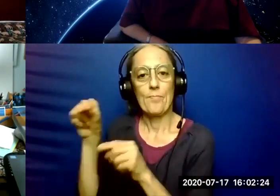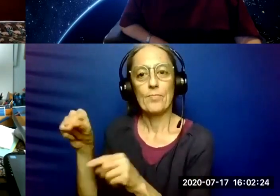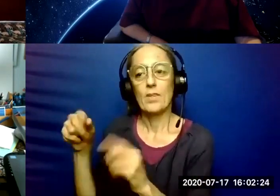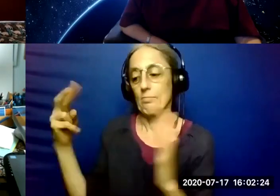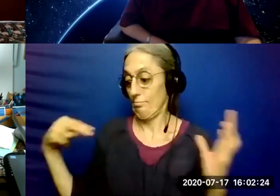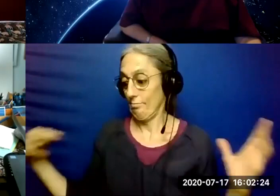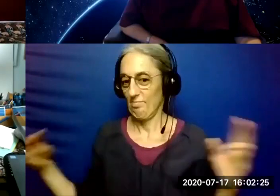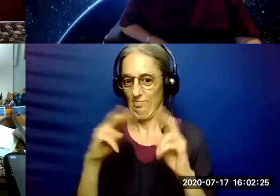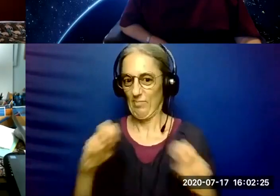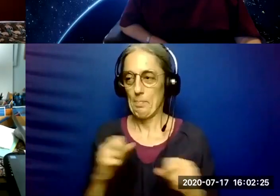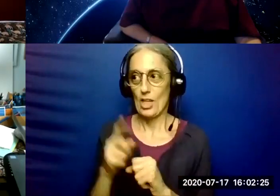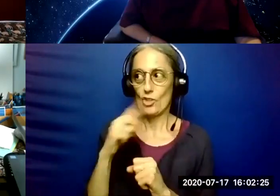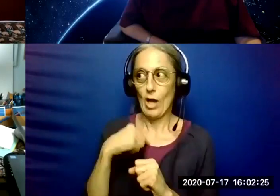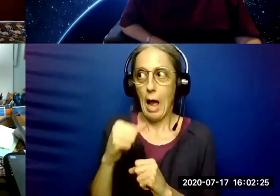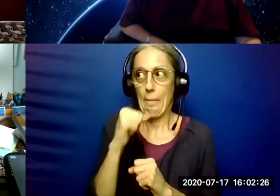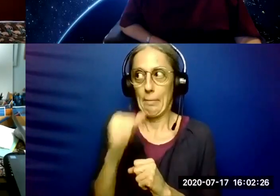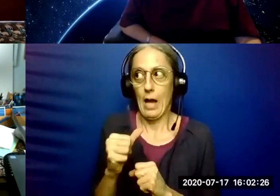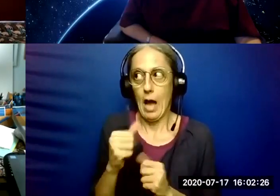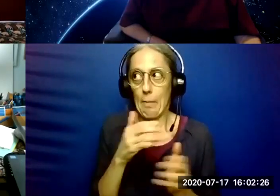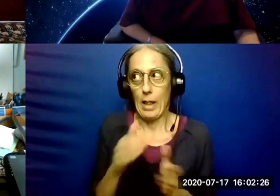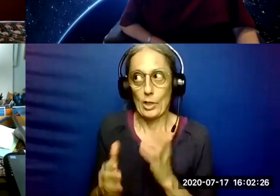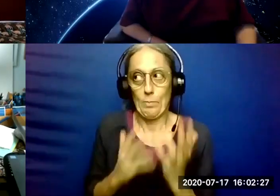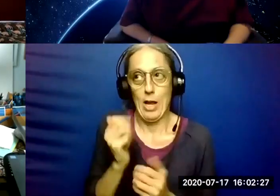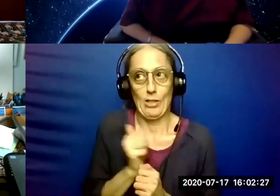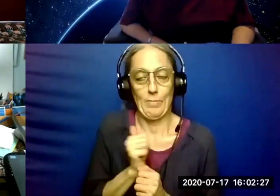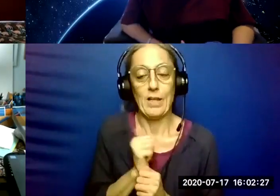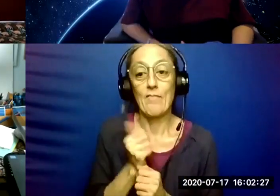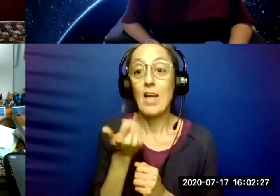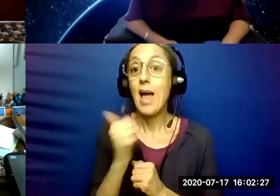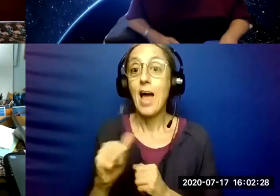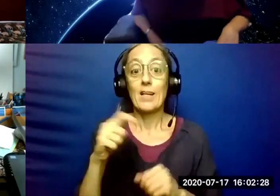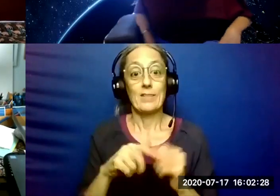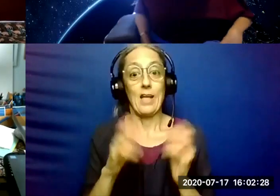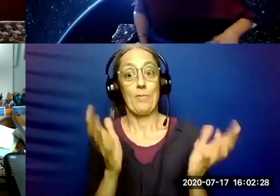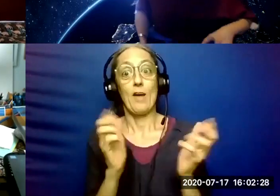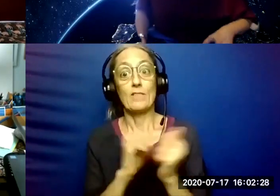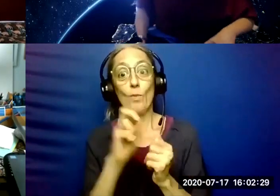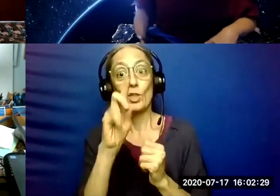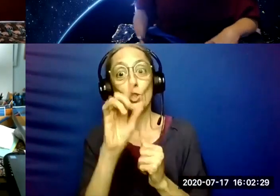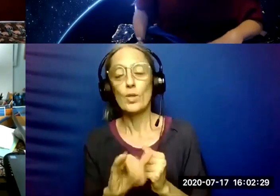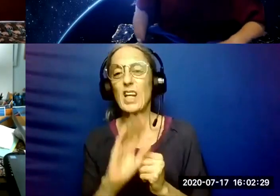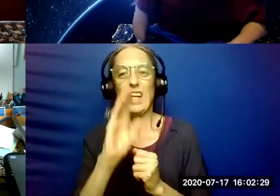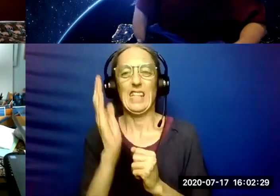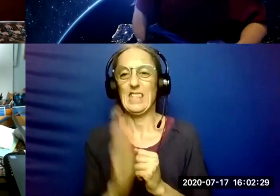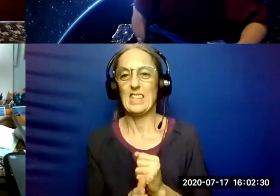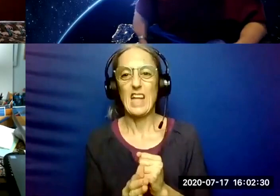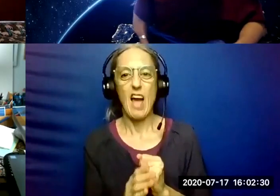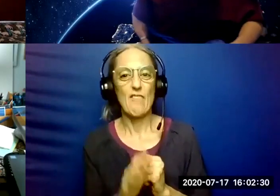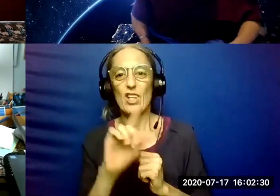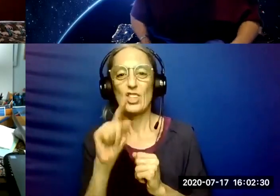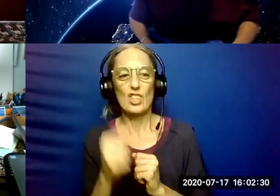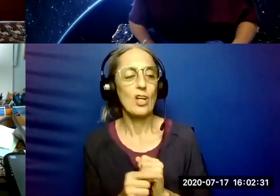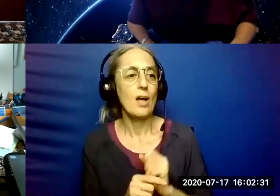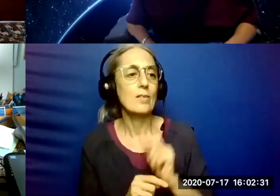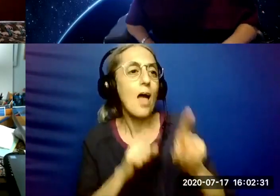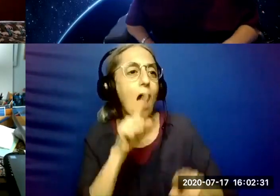Any conversation or interview with Judy is never one way. She asks you questions right back.